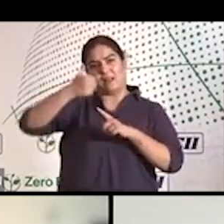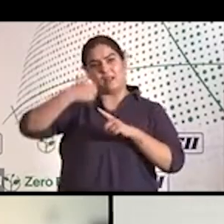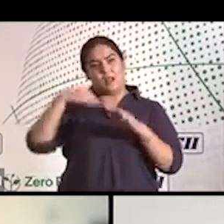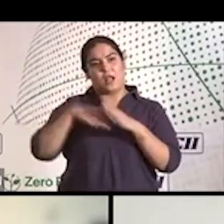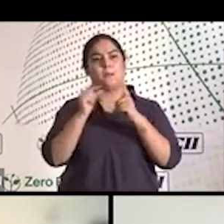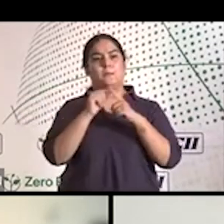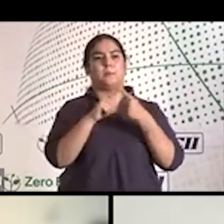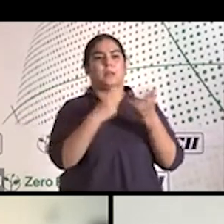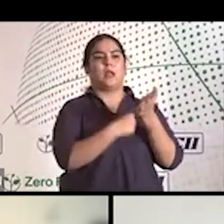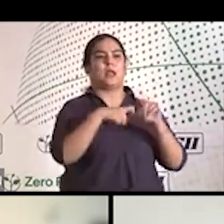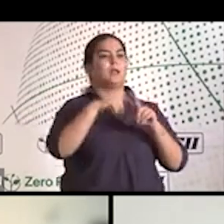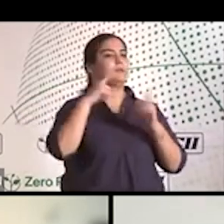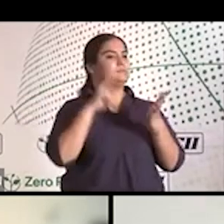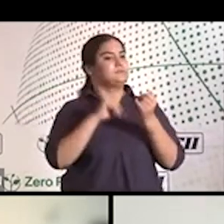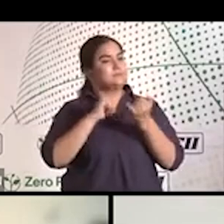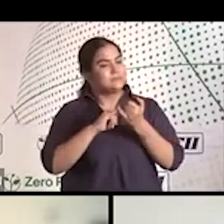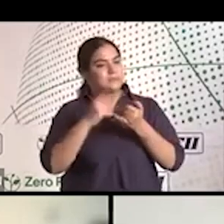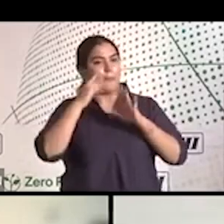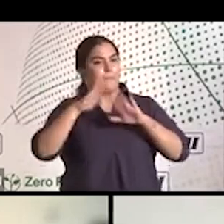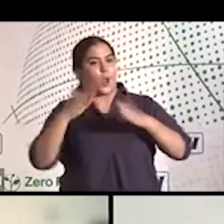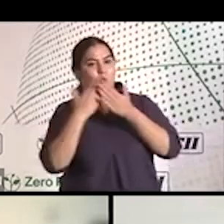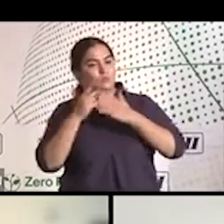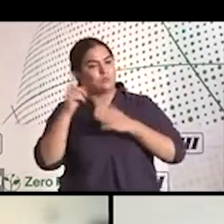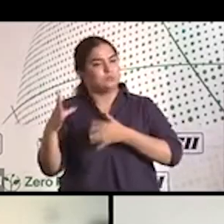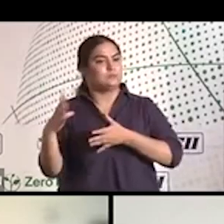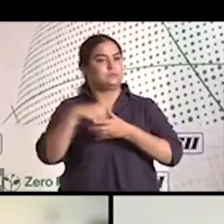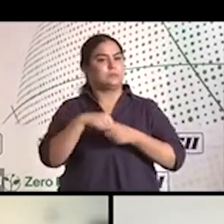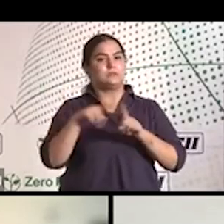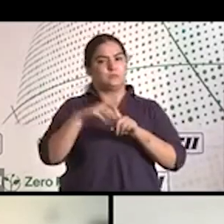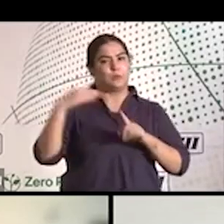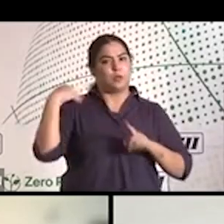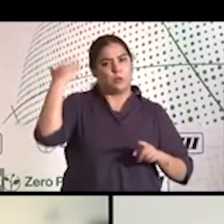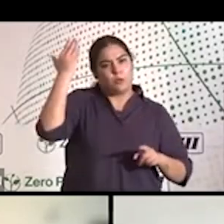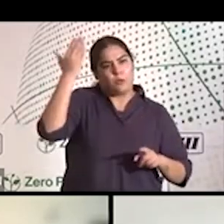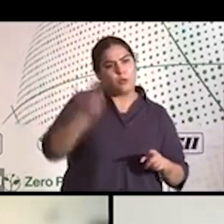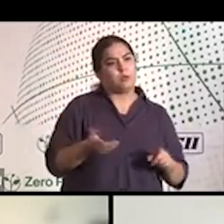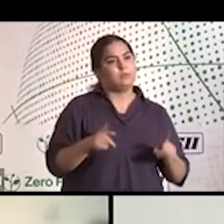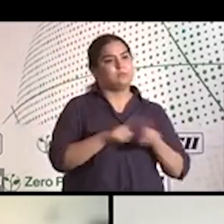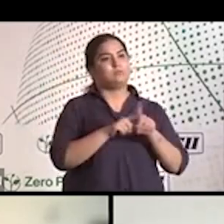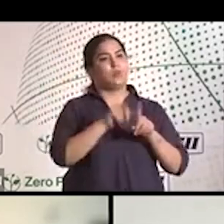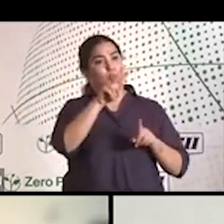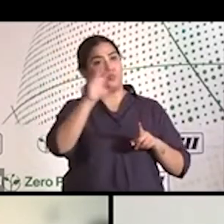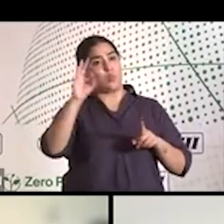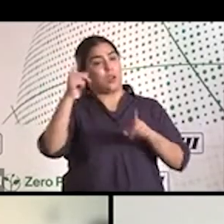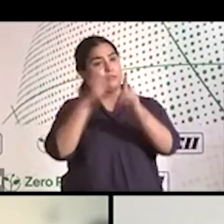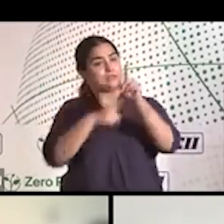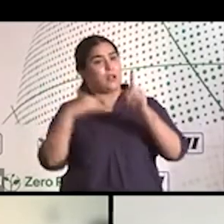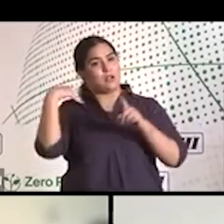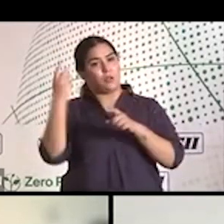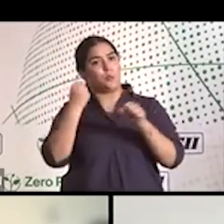Mira Legacy organizer, Asian, which has been working for the last 200 years